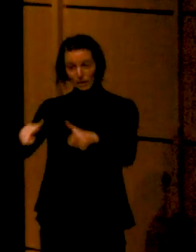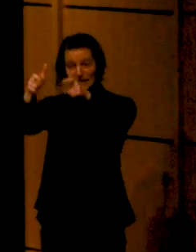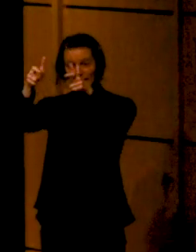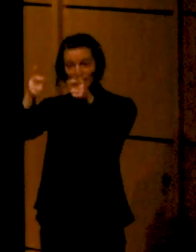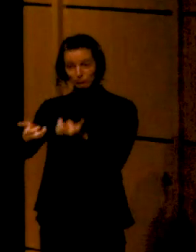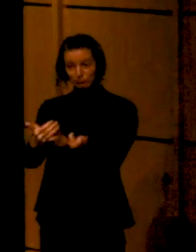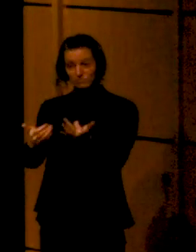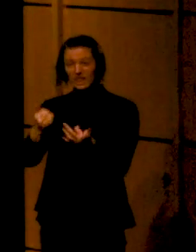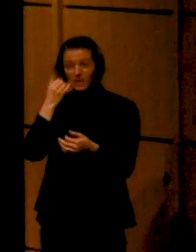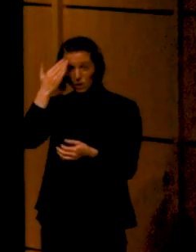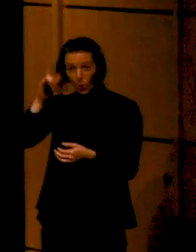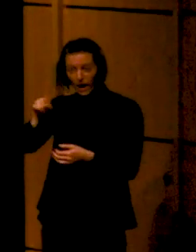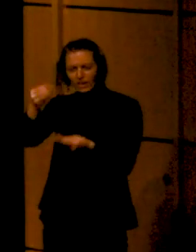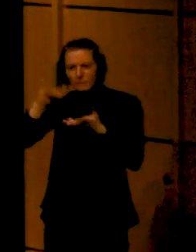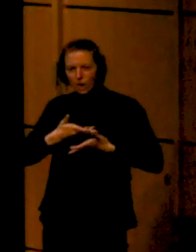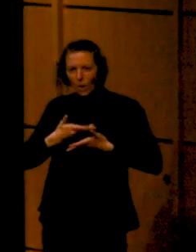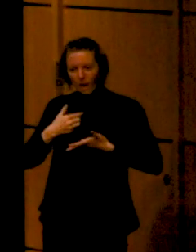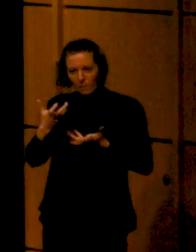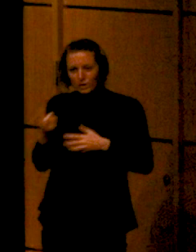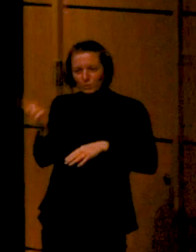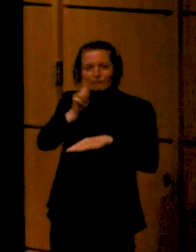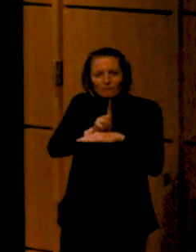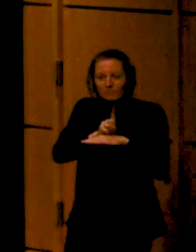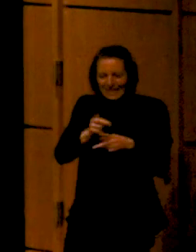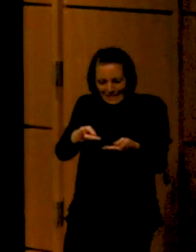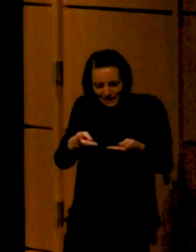Great thanks to Randy Daigle for this lovely loan.